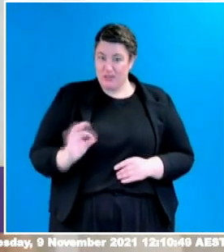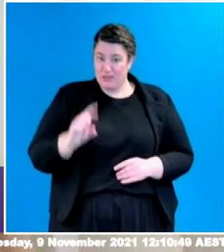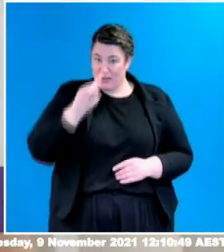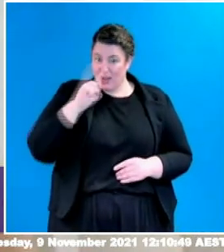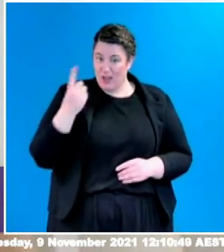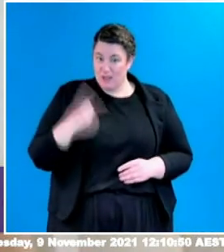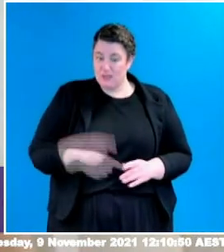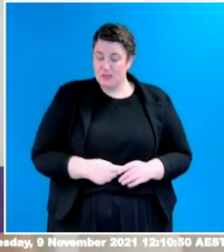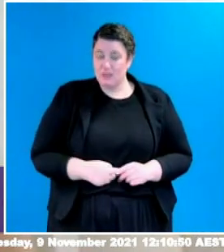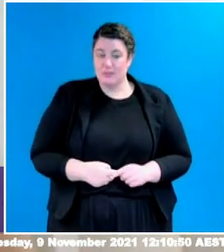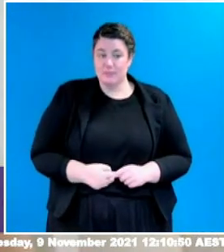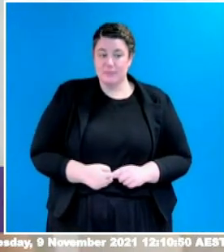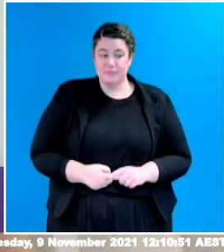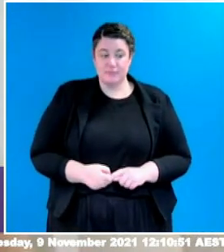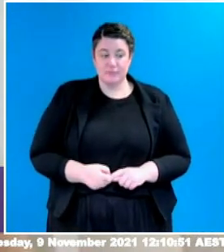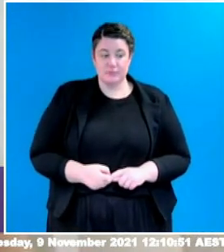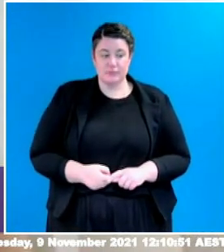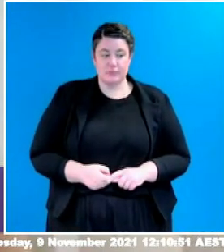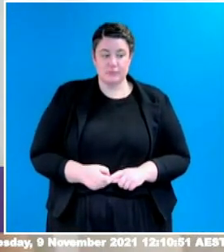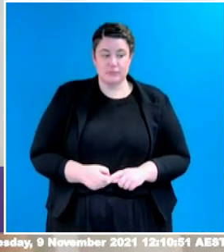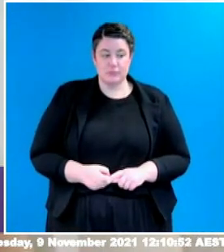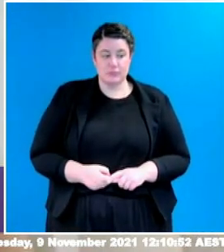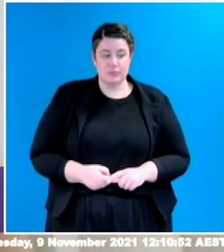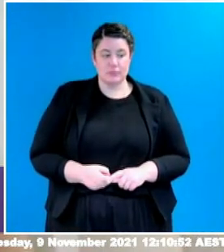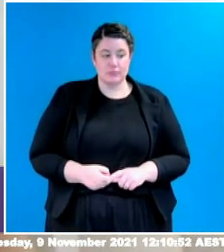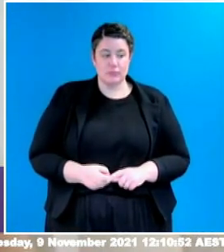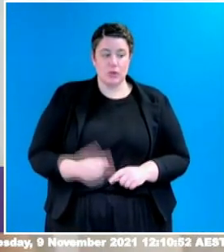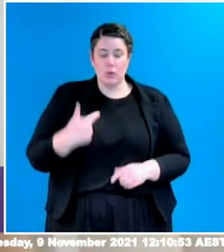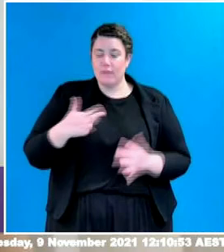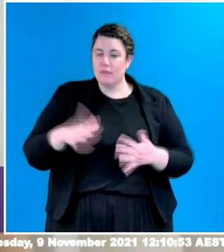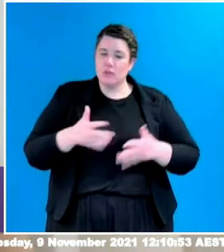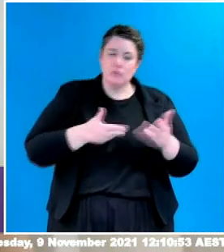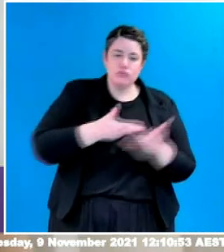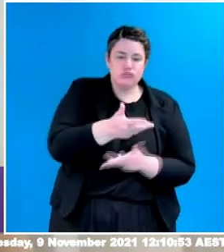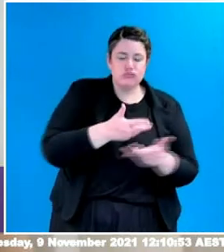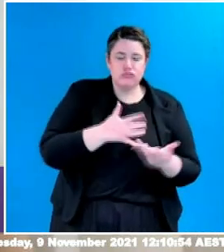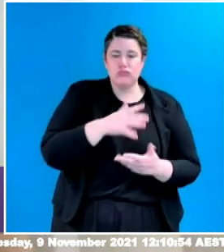When I have spoken to organisations, both government and private